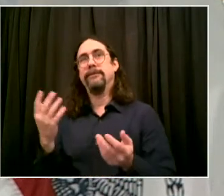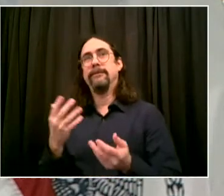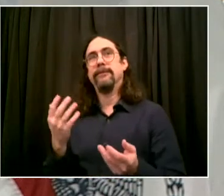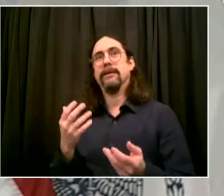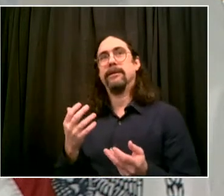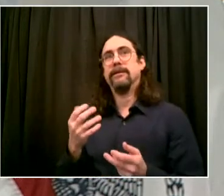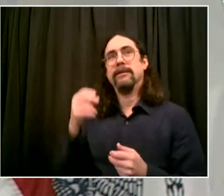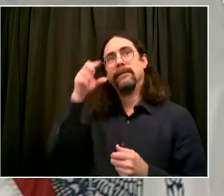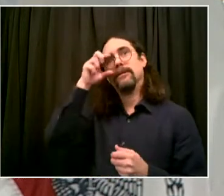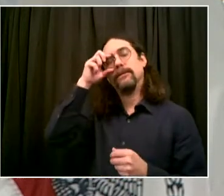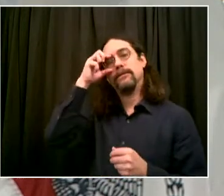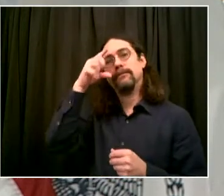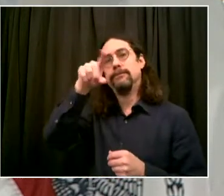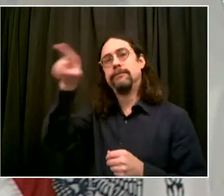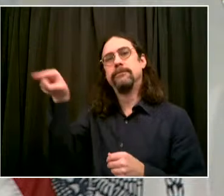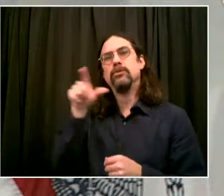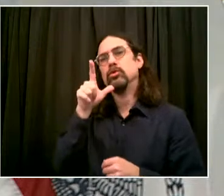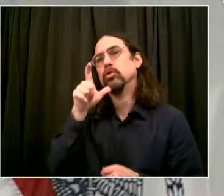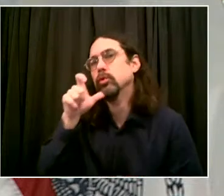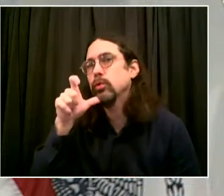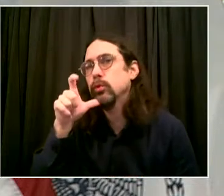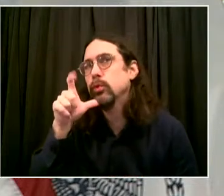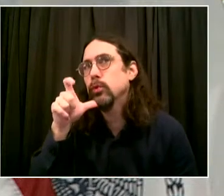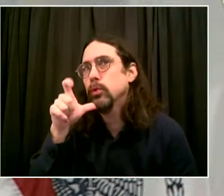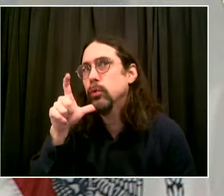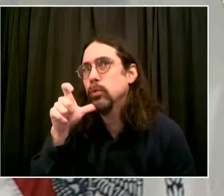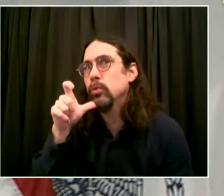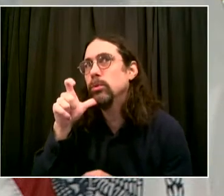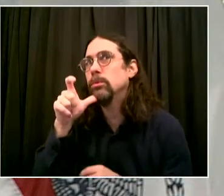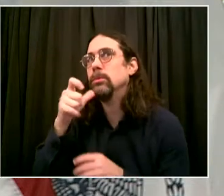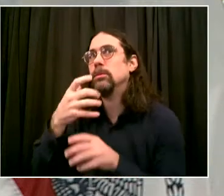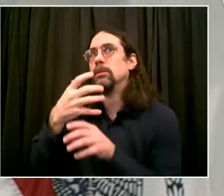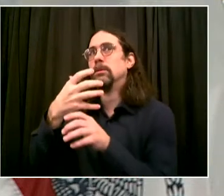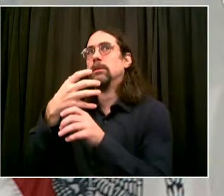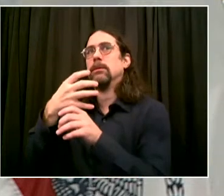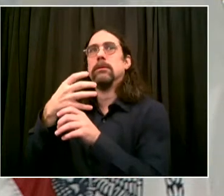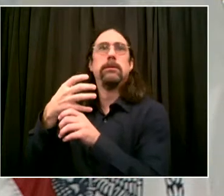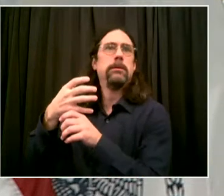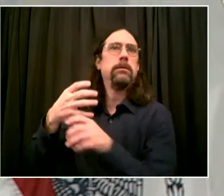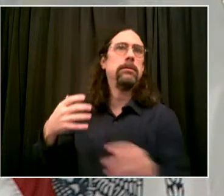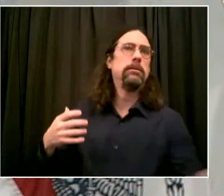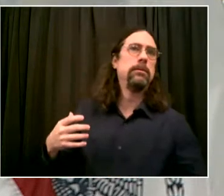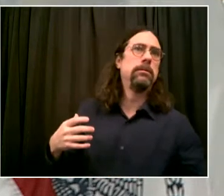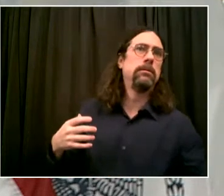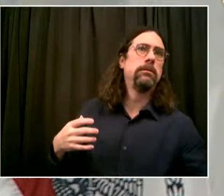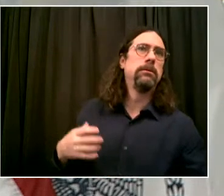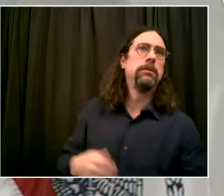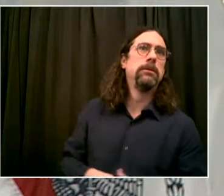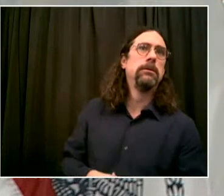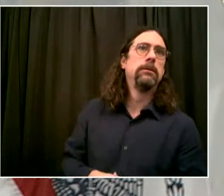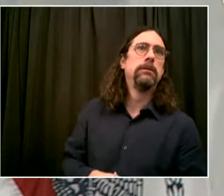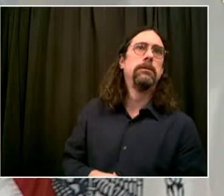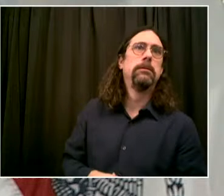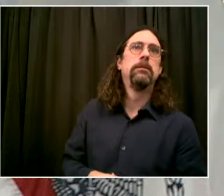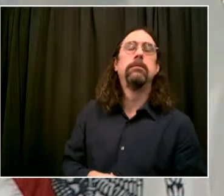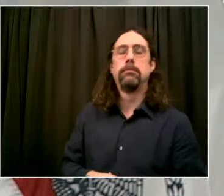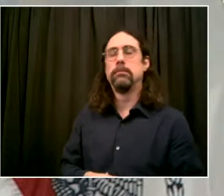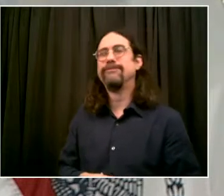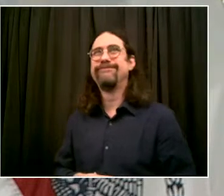DISTRIBUTION.. AT THE OUTSET THERE IS A LLOT FO E EPHMAAISS ON GETTING THE VACCINE TO OPEPLE WHO HAHAVE BEBEN E